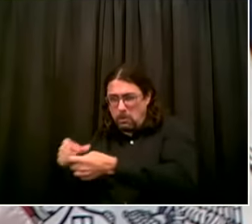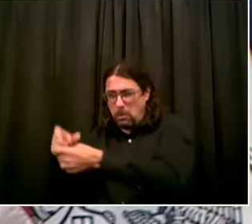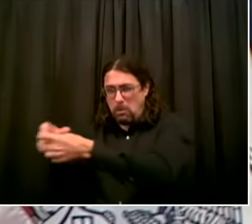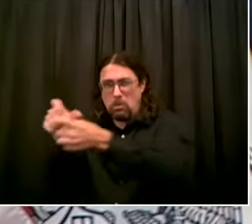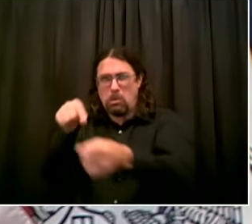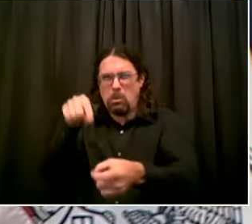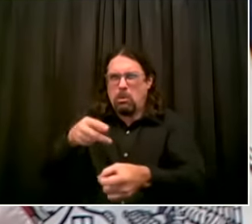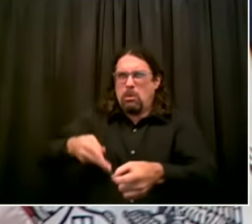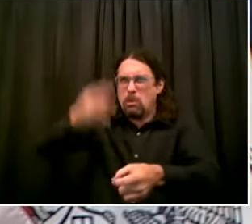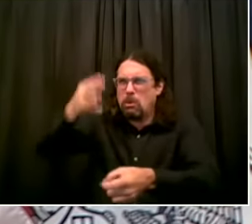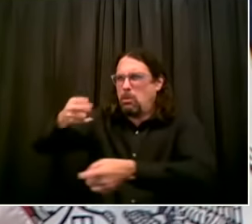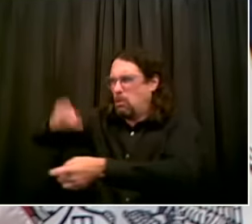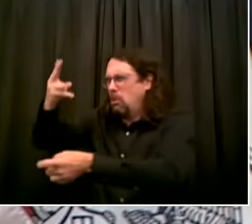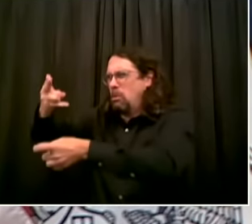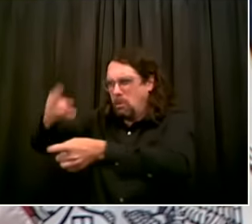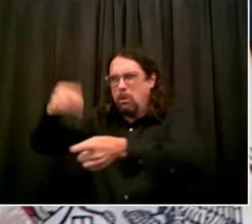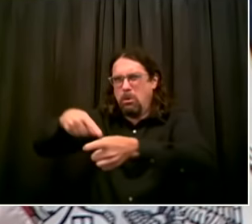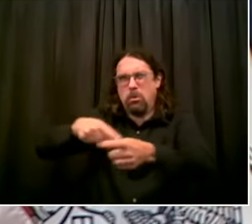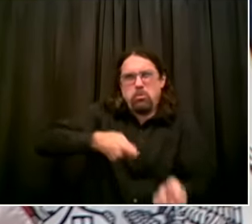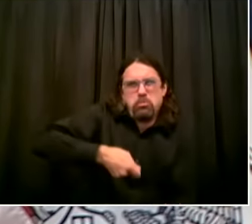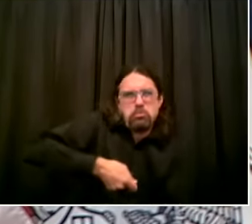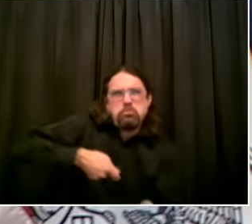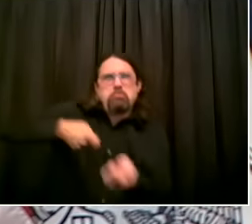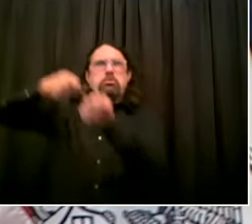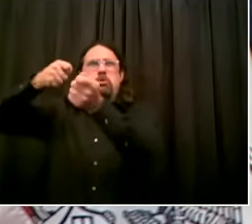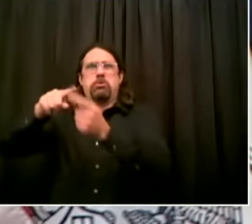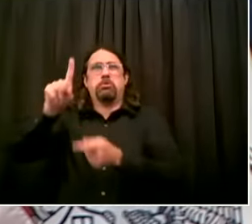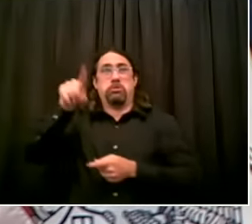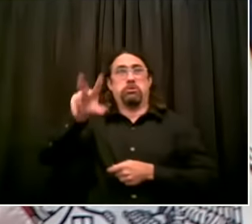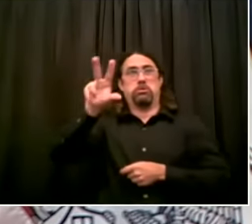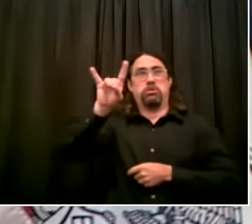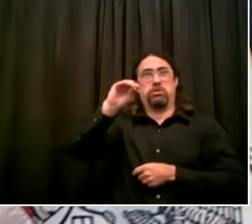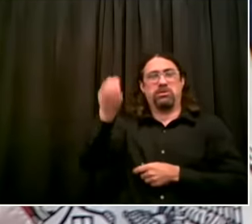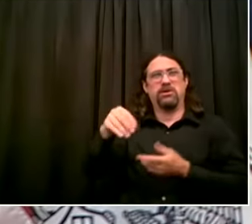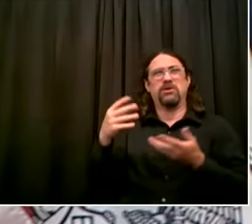LOOKING AT, NOT JST IN A DIL